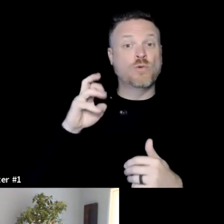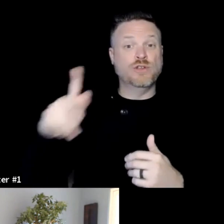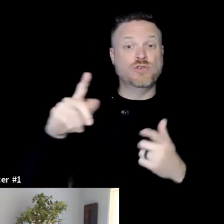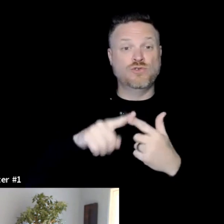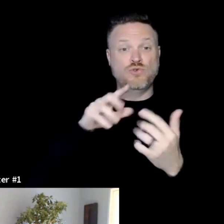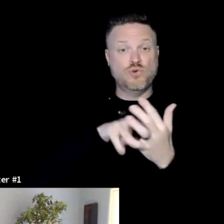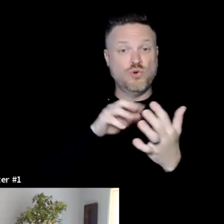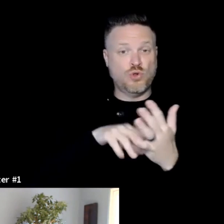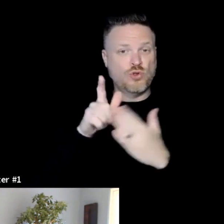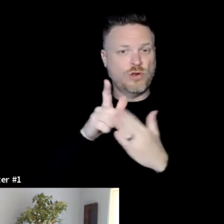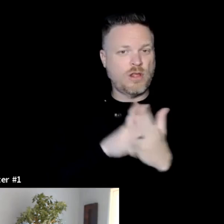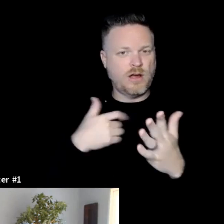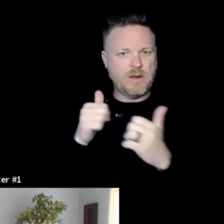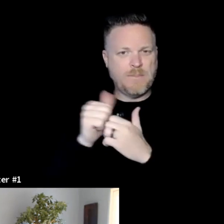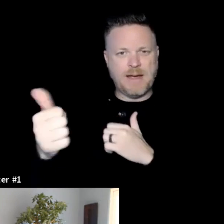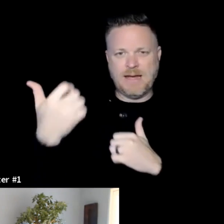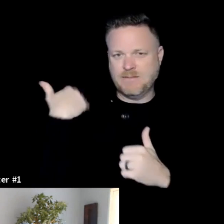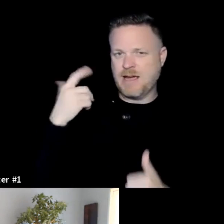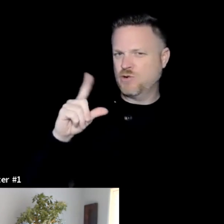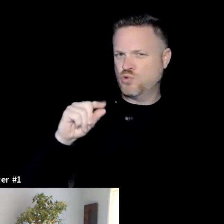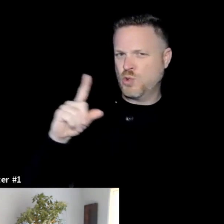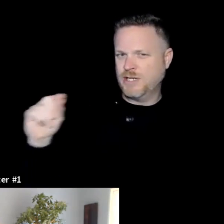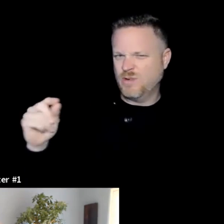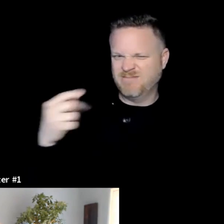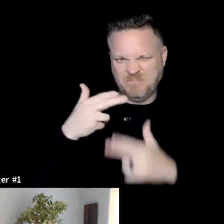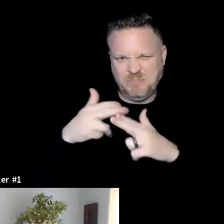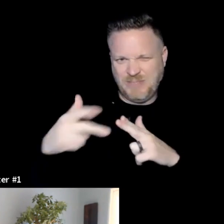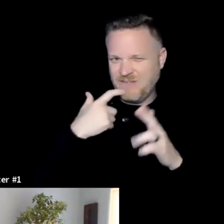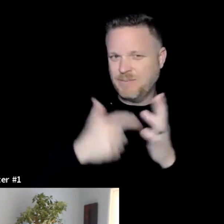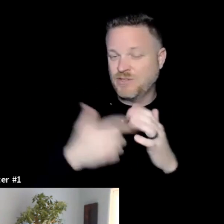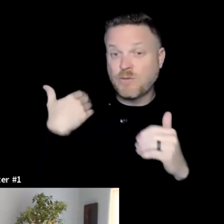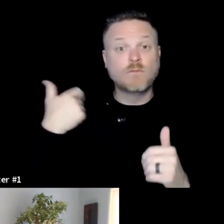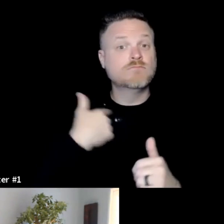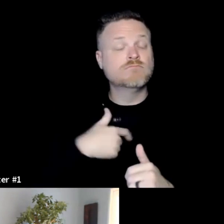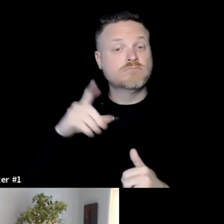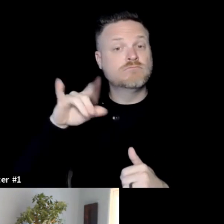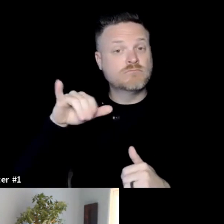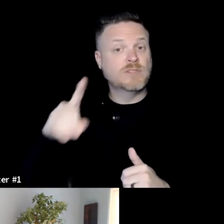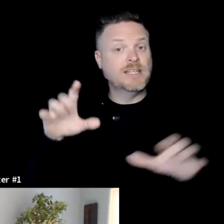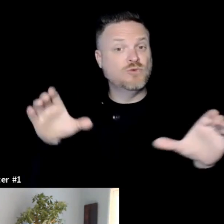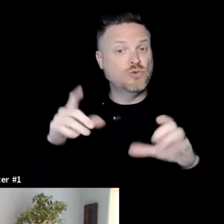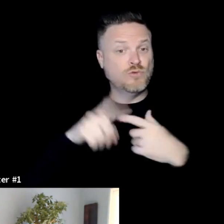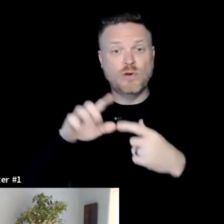passed in 2020, that I briefly mentioned, we did do what Brenda very rightfully addressed.